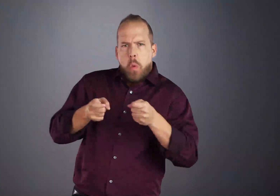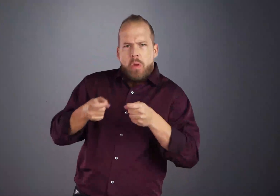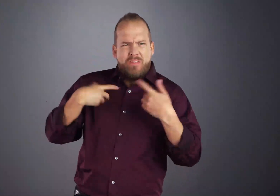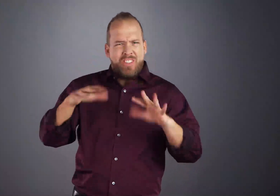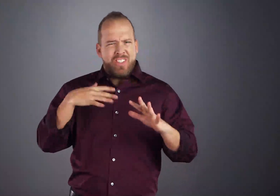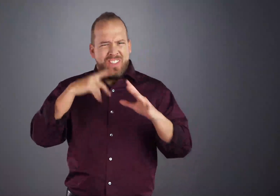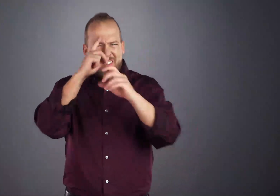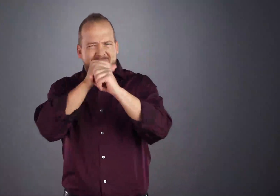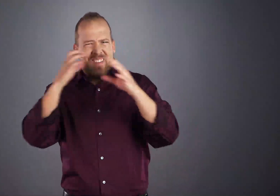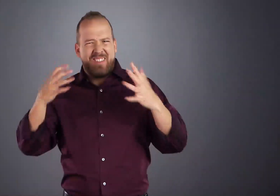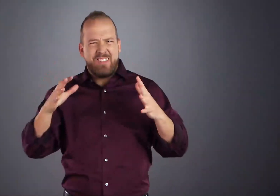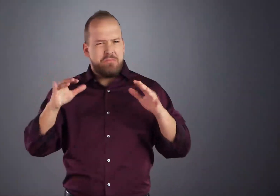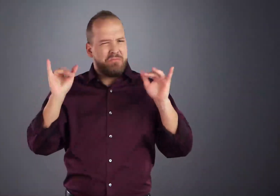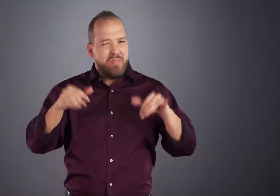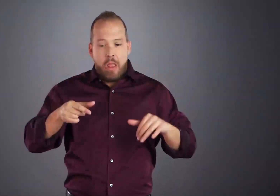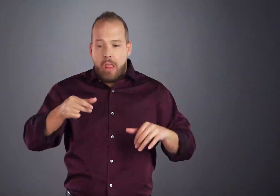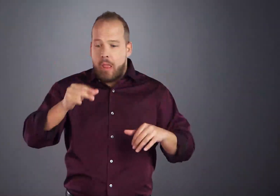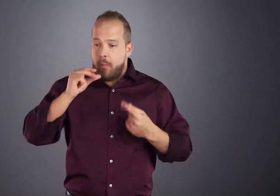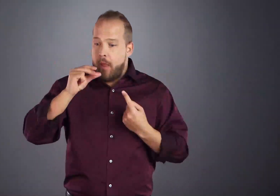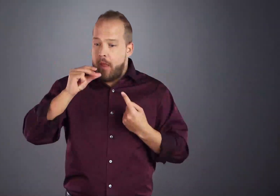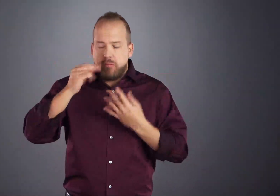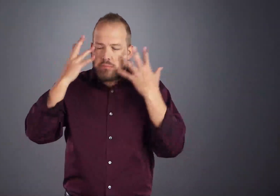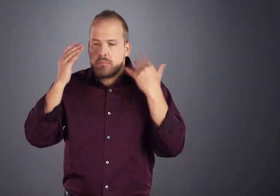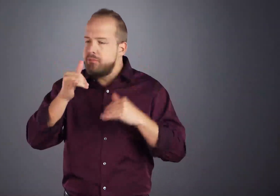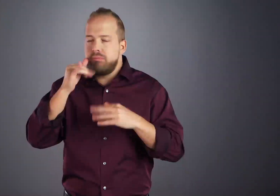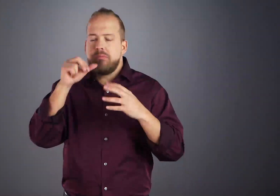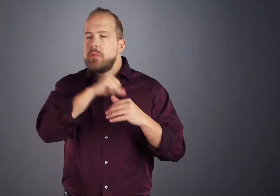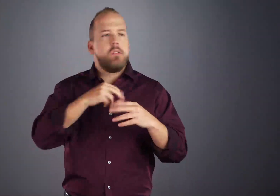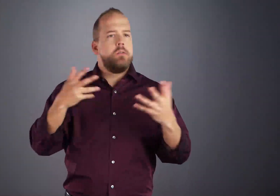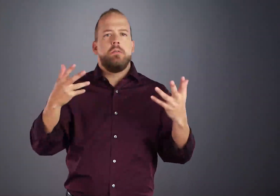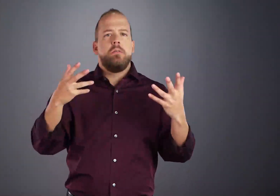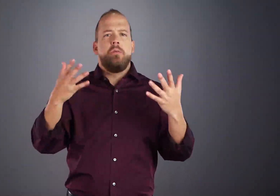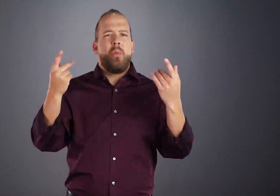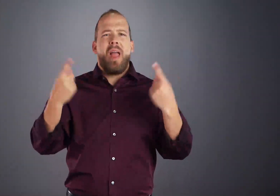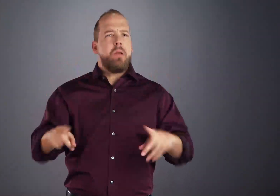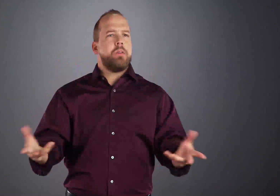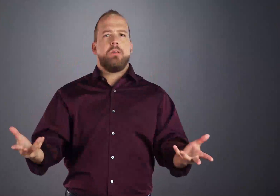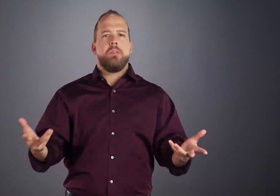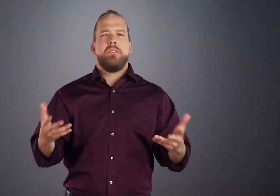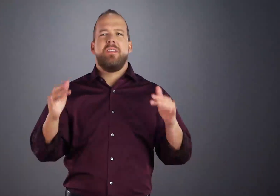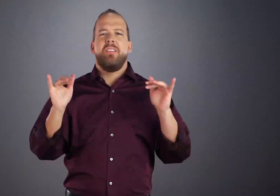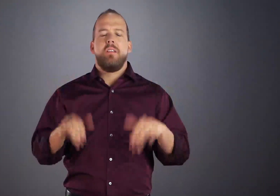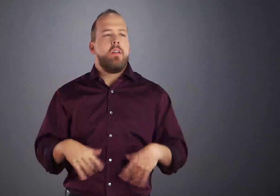but I might as well get good and drunk then. And I did.